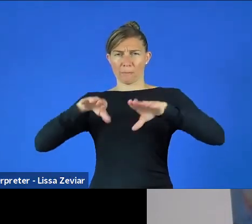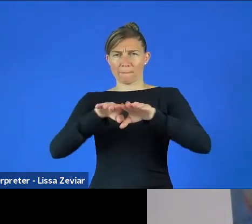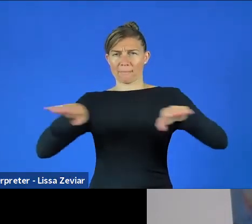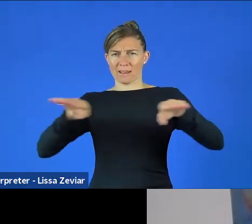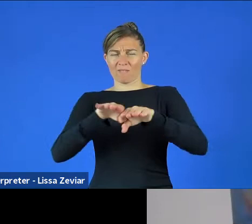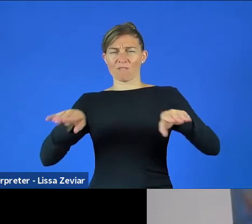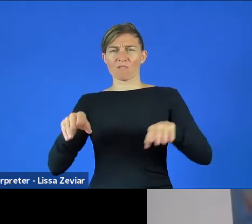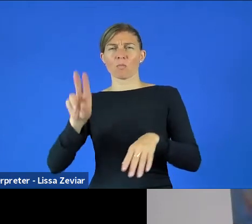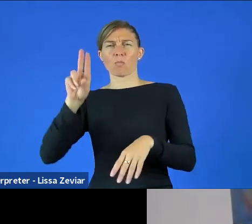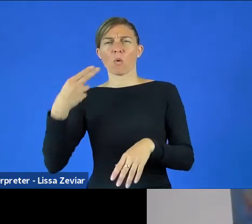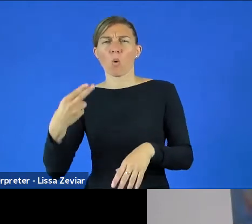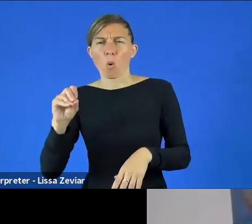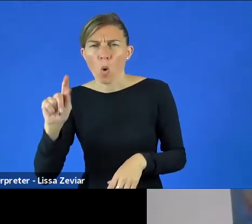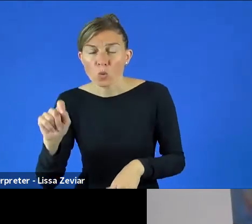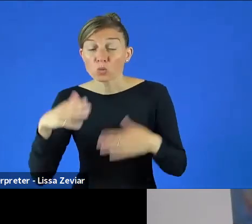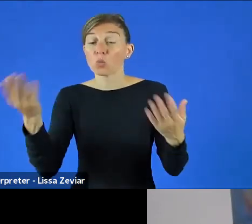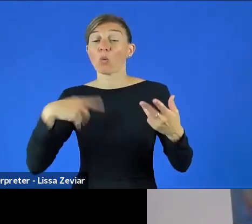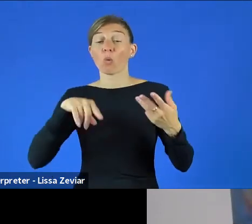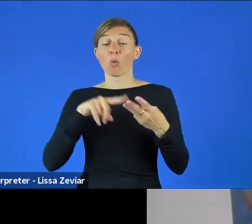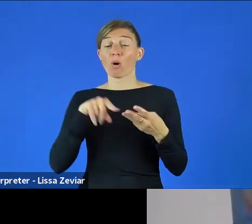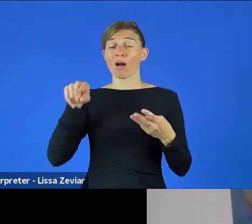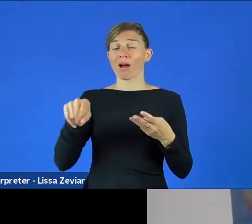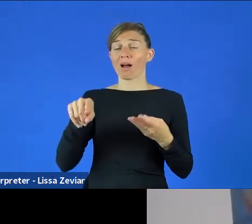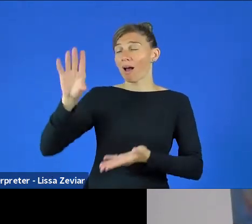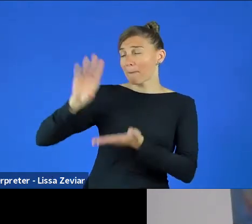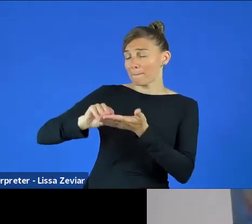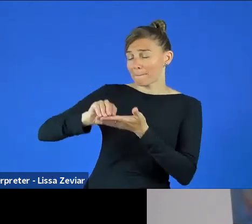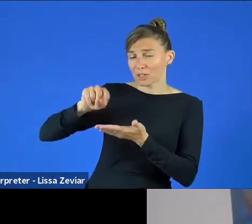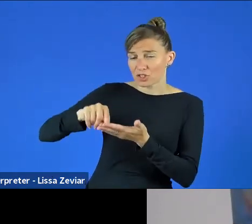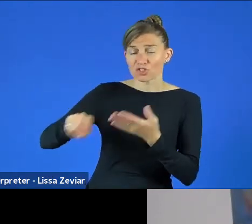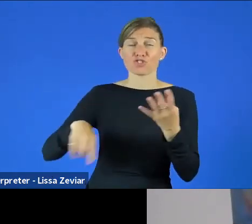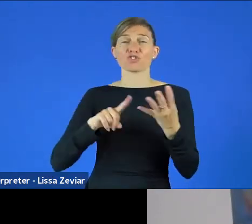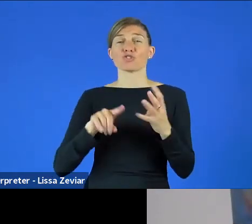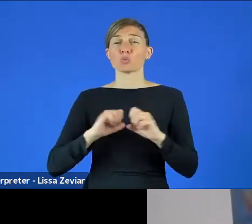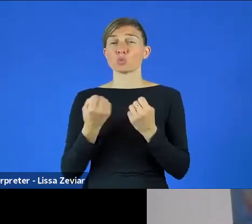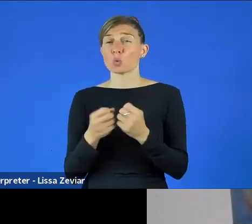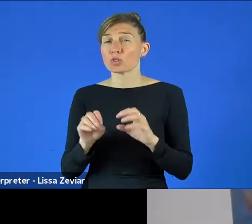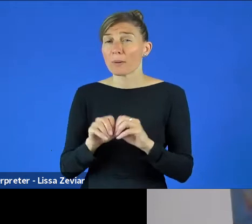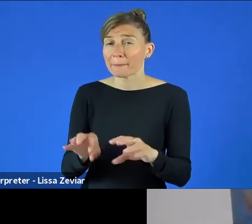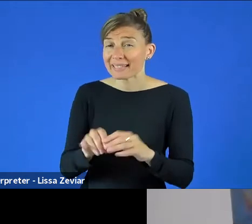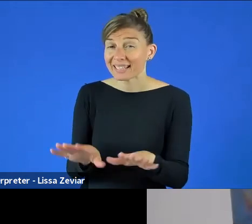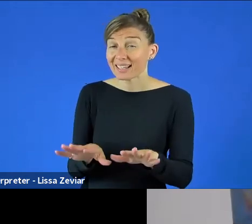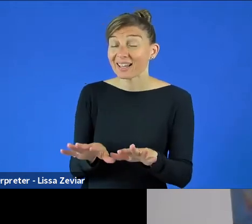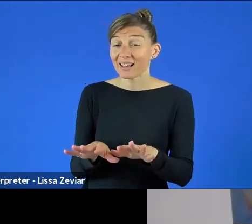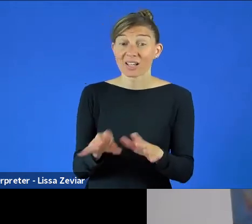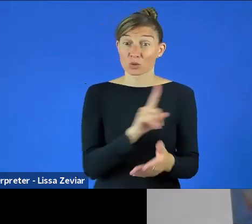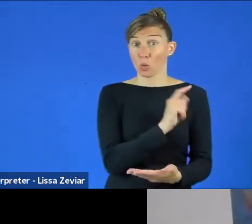where we download applications, social media, so these things that consumers directly use.